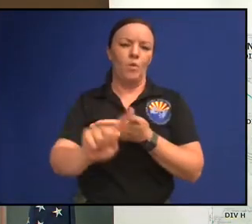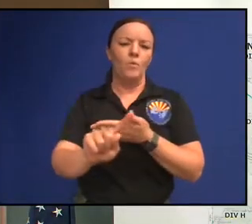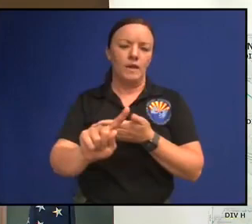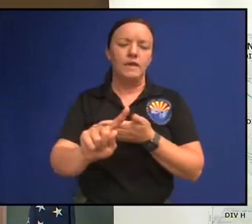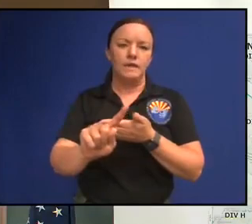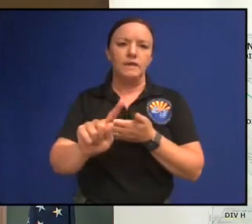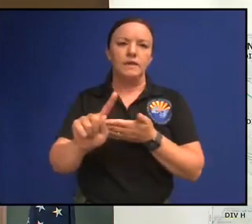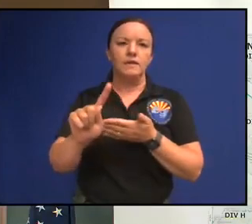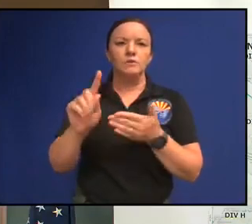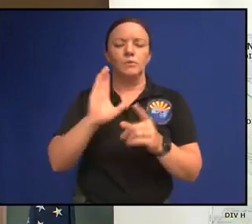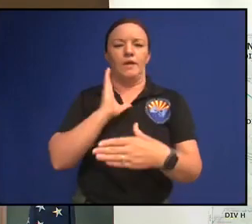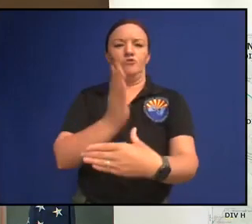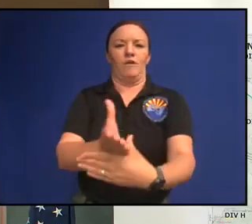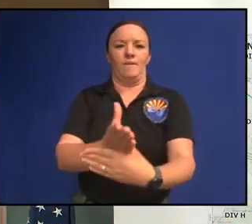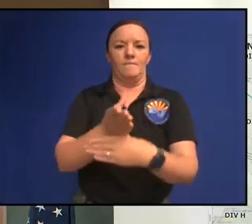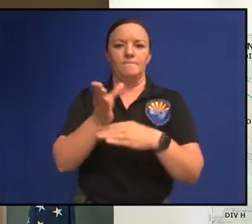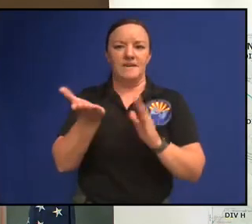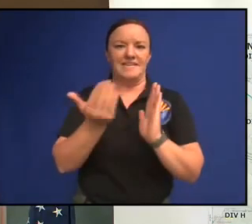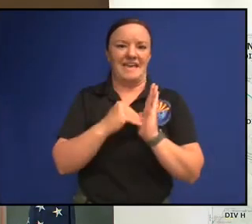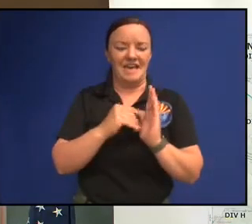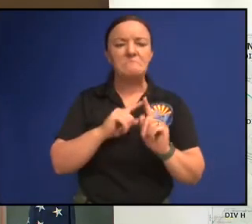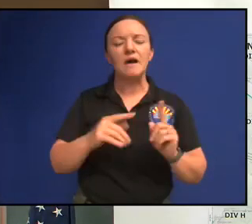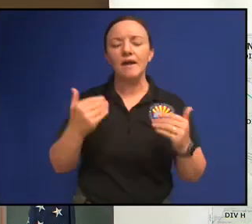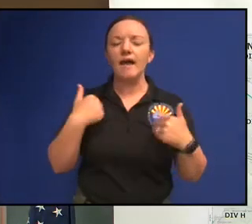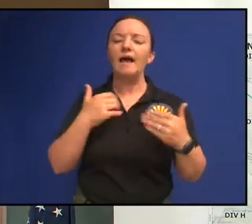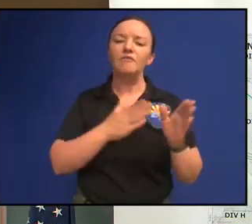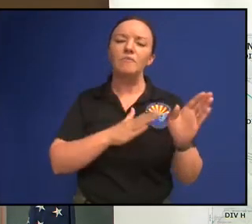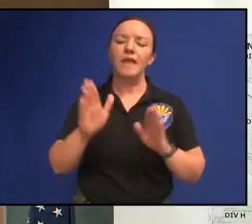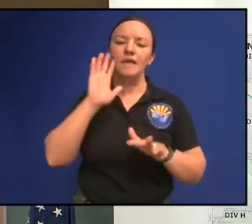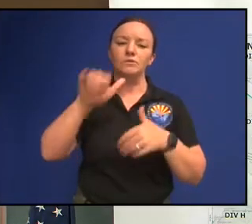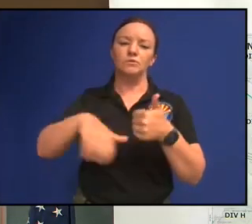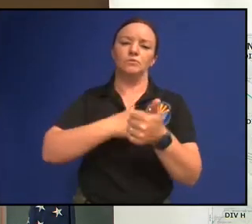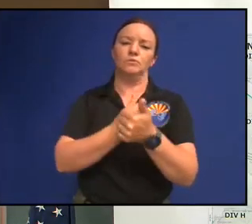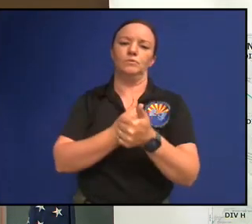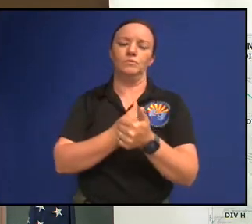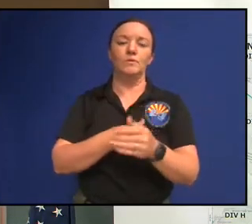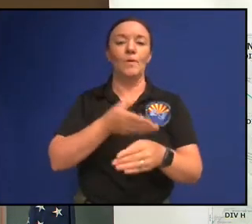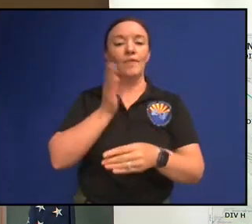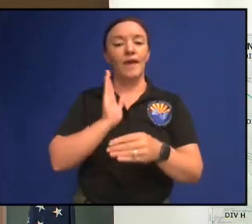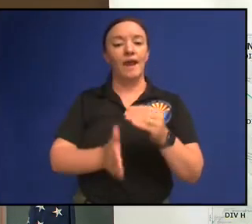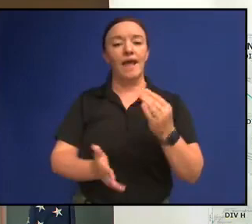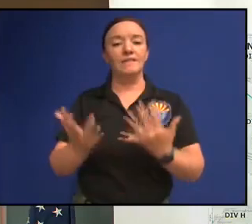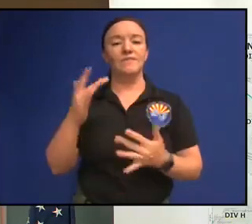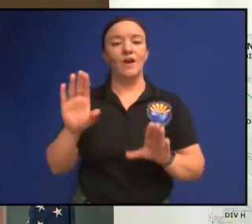HAVE PLANS IN PLACE TO MITIGATE FOR THAT. THAT ENDS FIRE BEHAVIOR FOR TONIGHT.